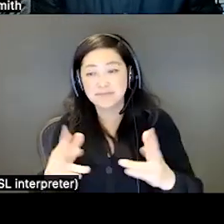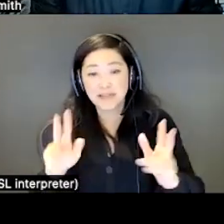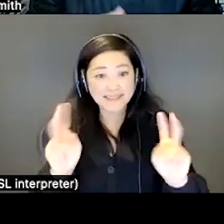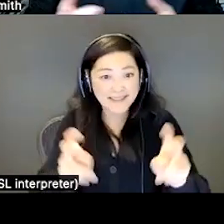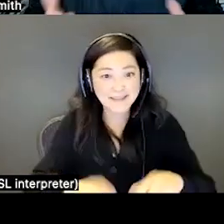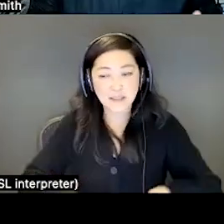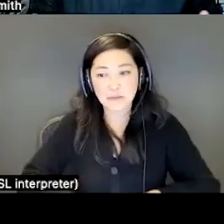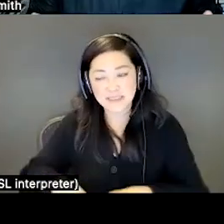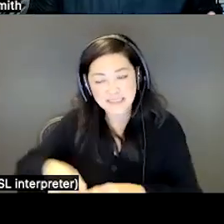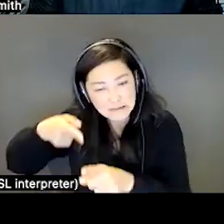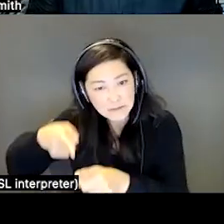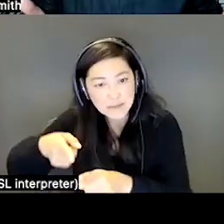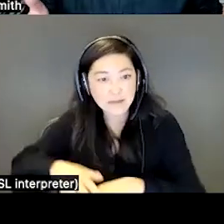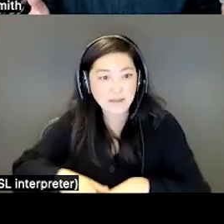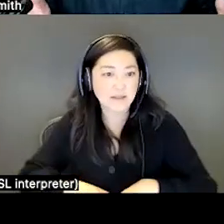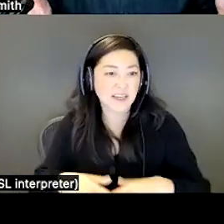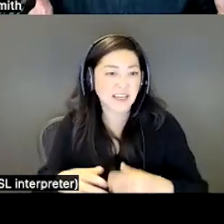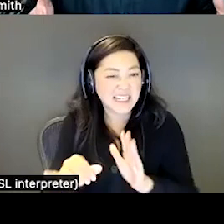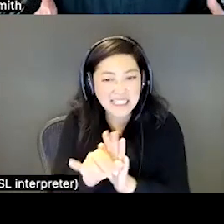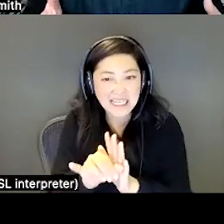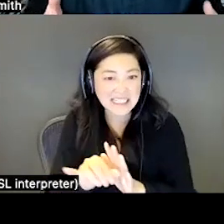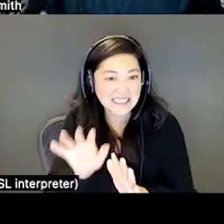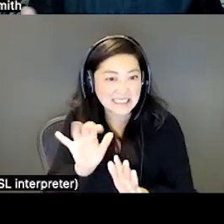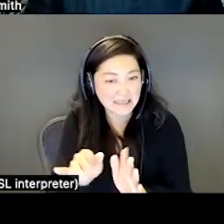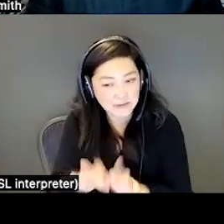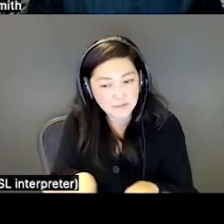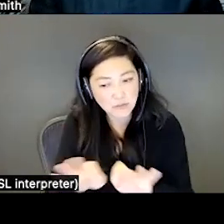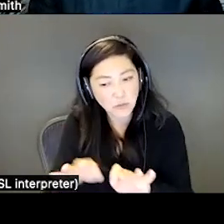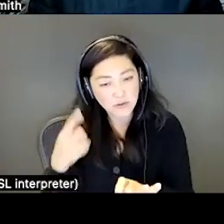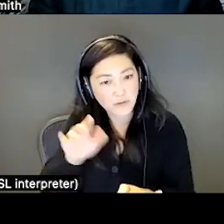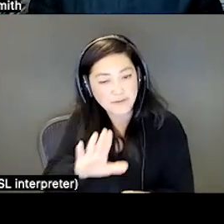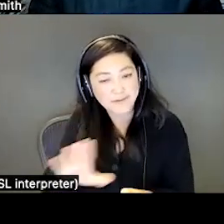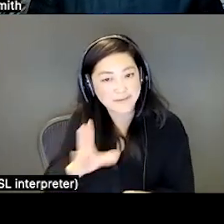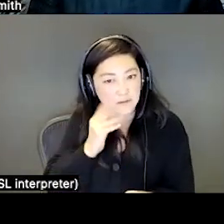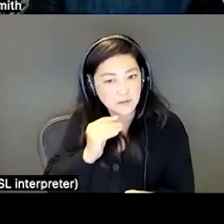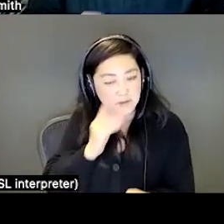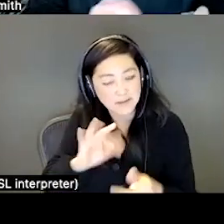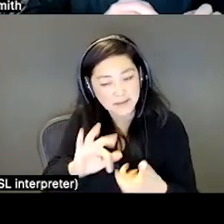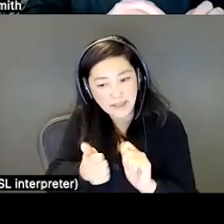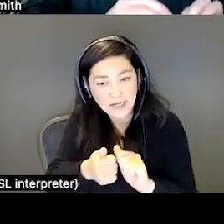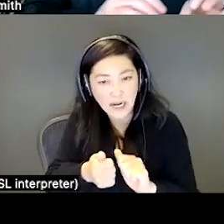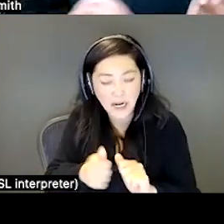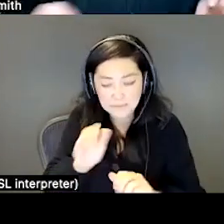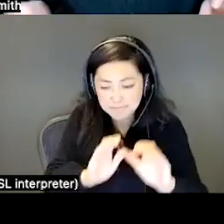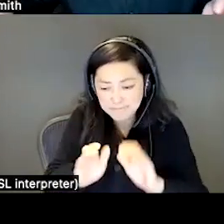and the experience of customers, and how we engage in discovery. I think in a way we've got